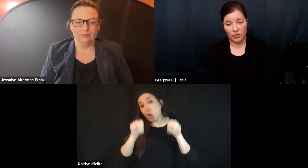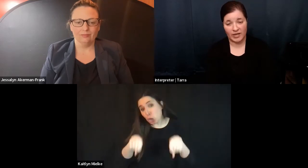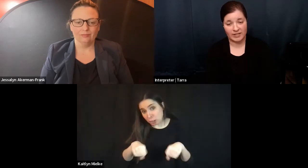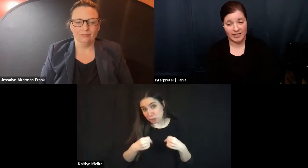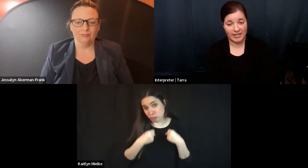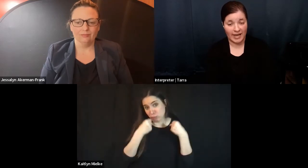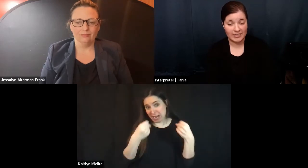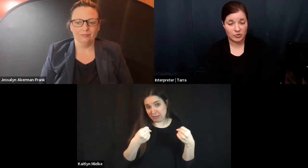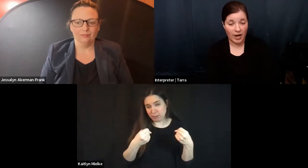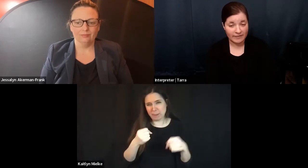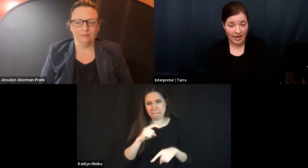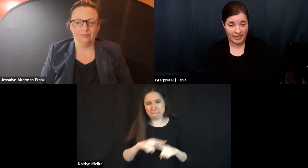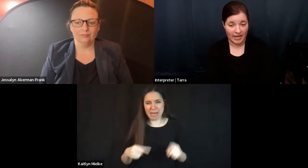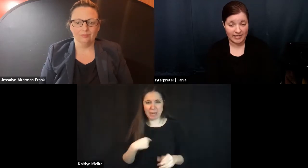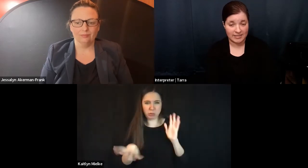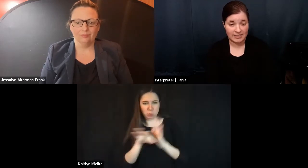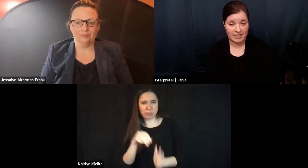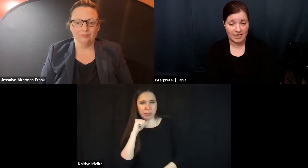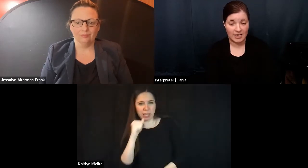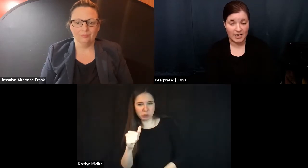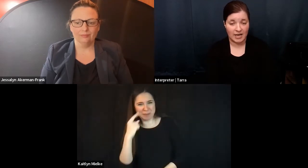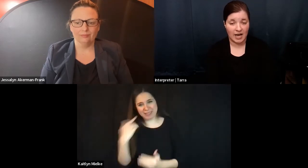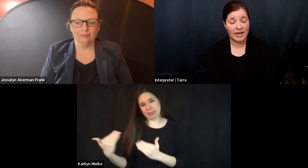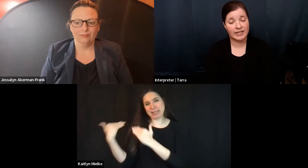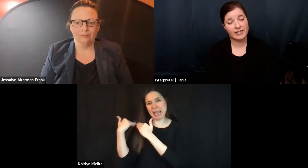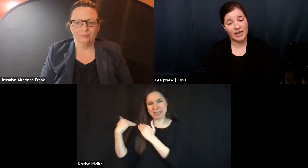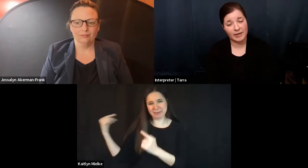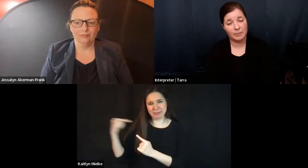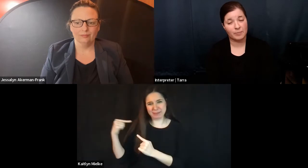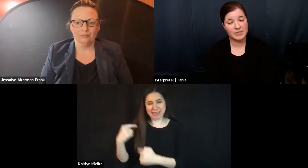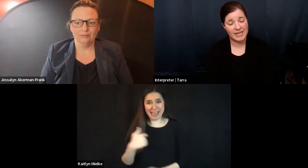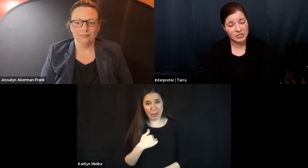able to see a bit more.